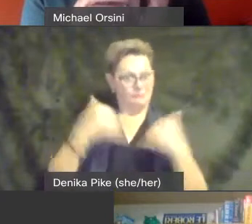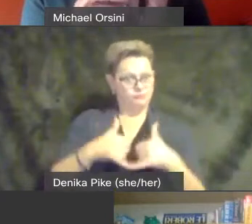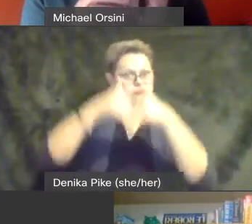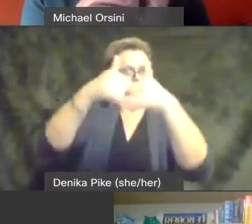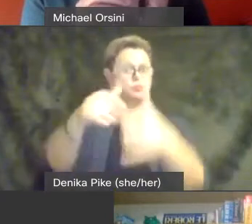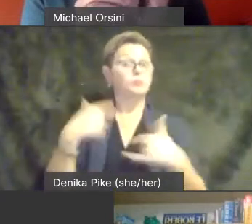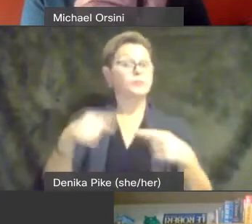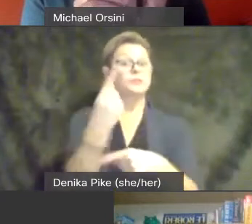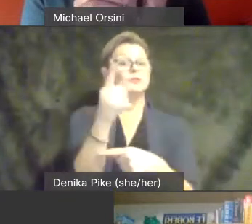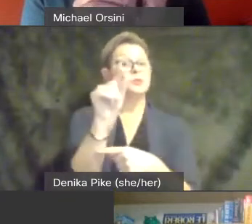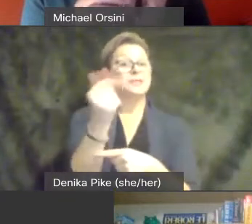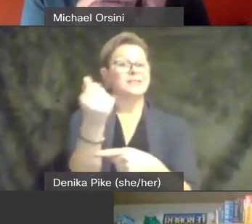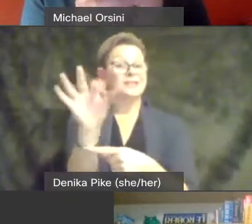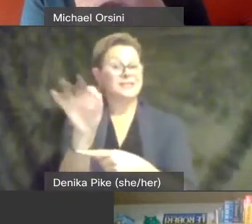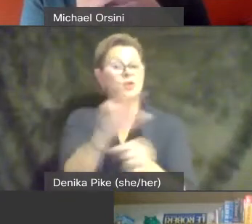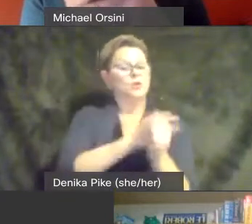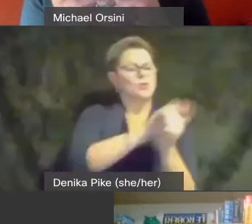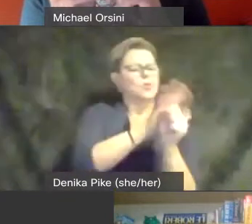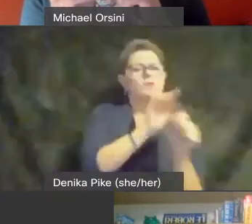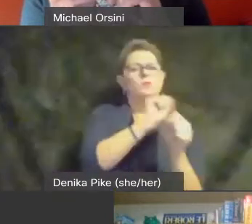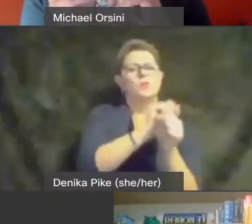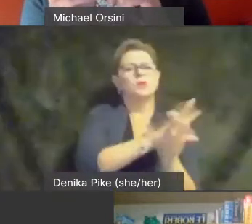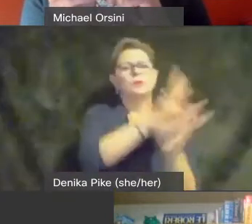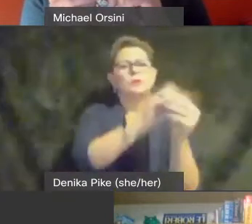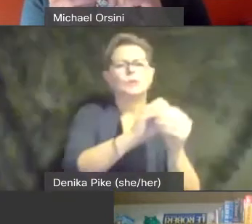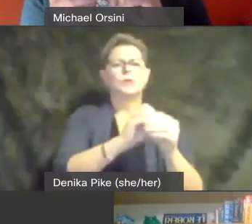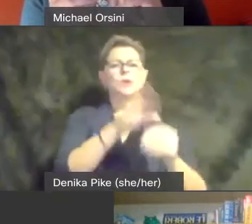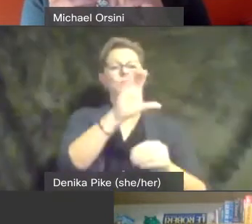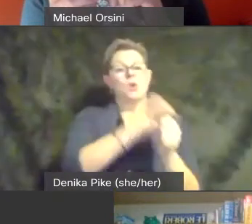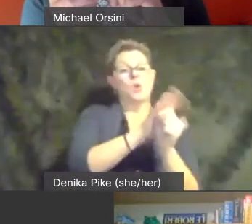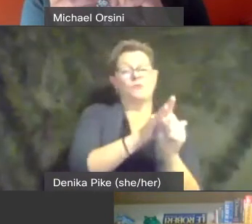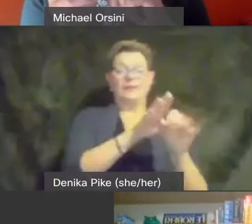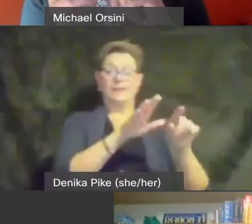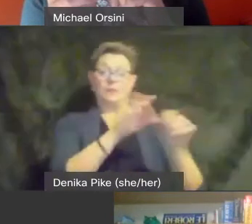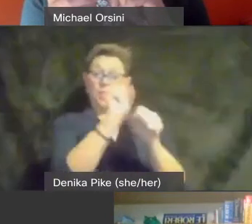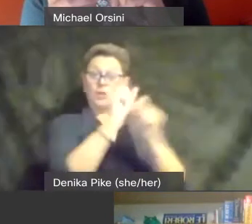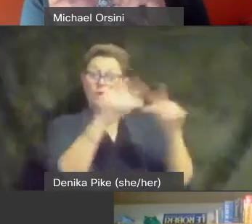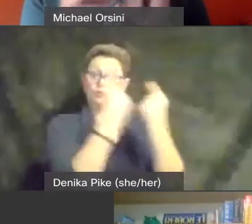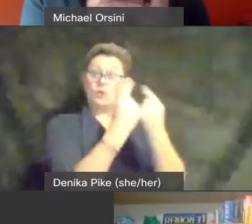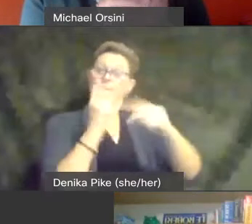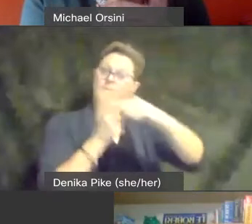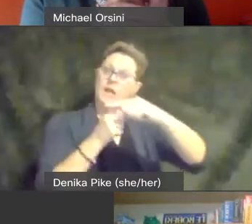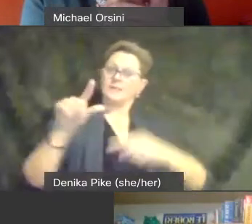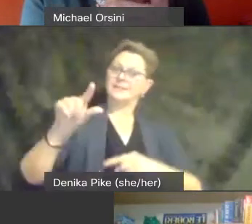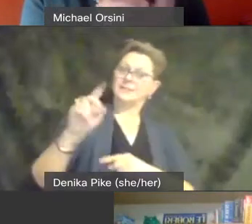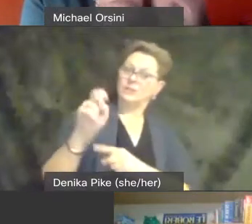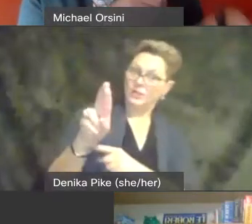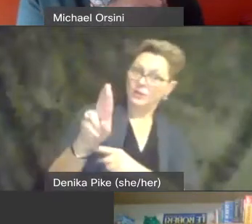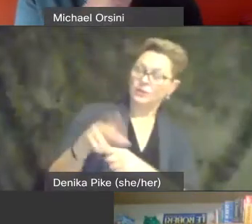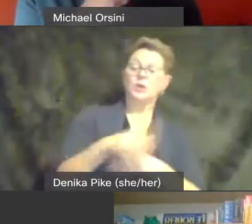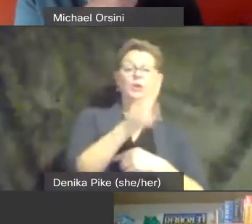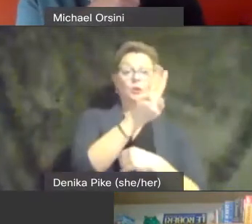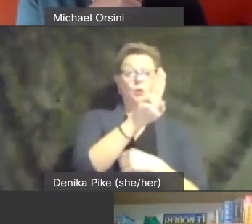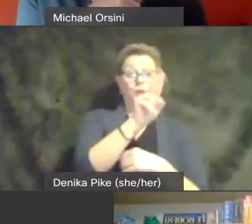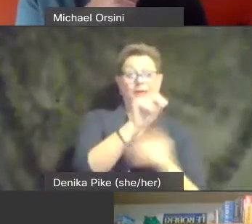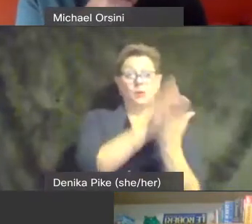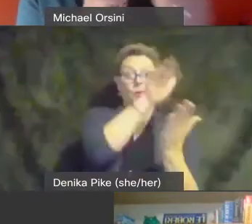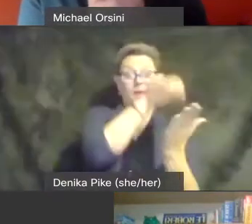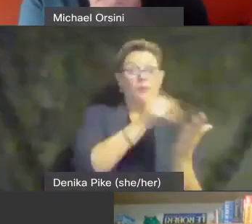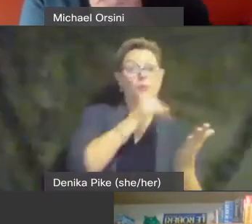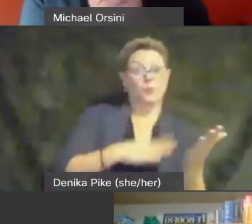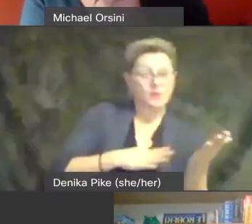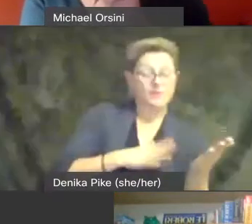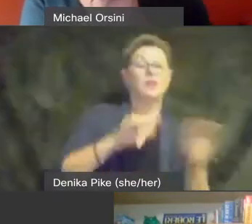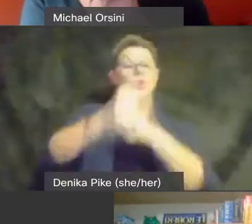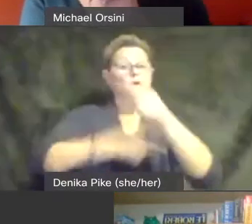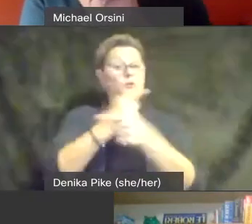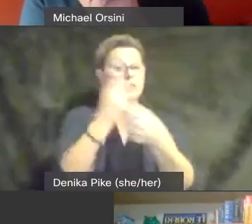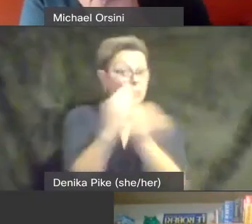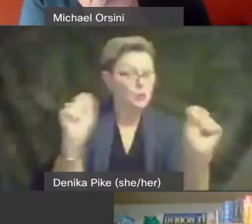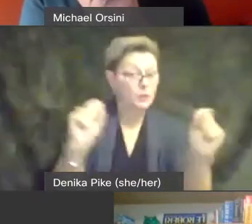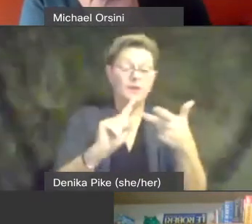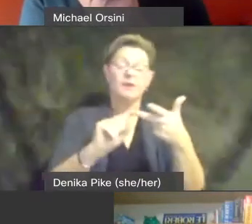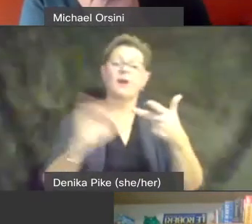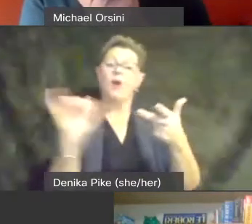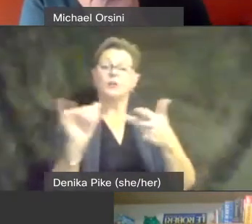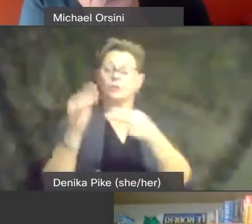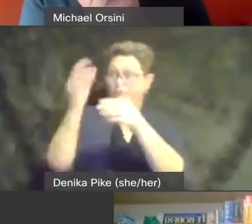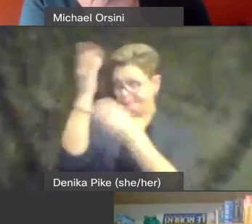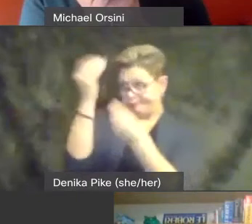Her COVID-19 work has included cofounding the Gender and COVID-19 Working Group, a joint collaboration with Dr. Harman and women filming videos on global health security, and providing briefings to the UK government and to the U. N.